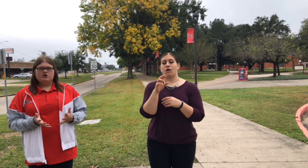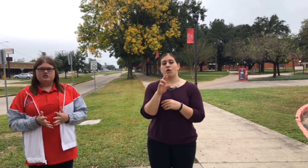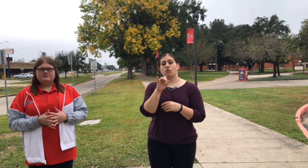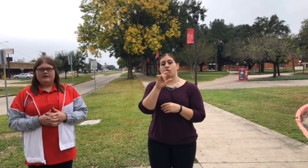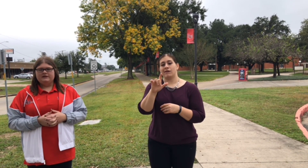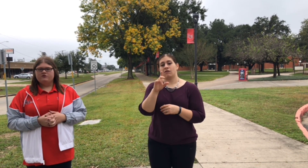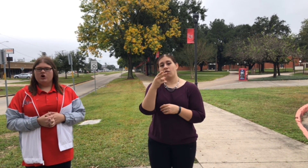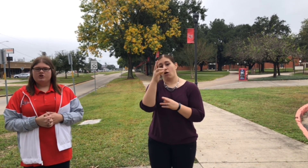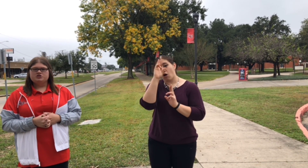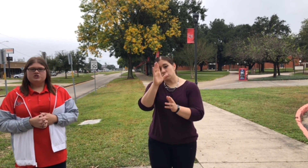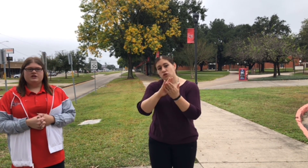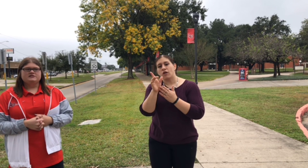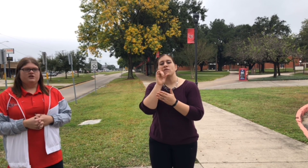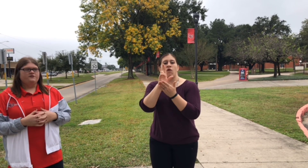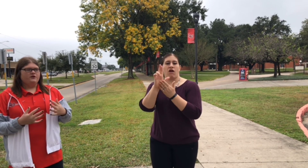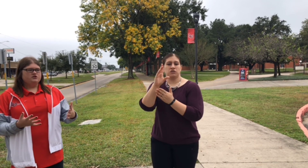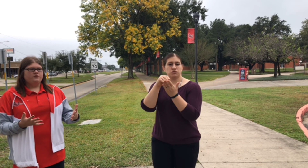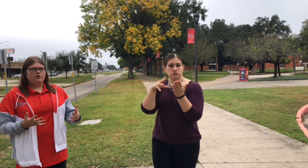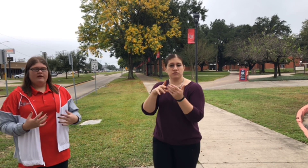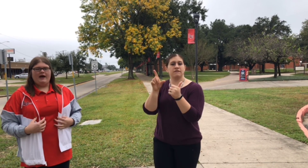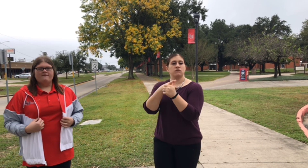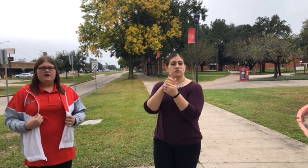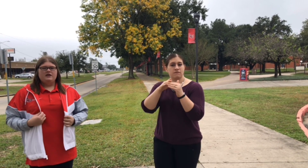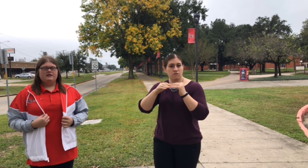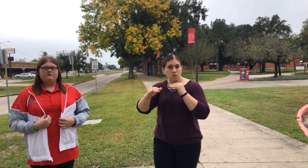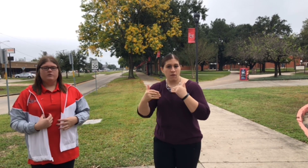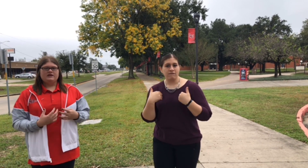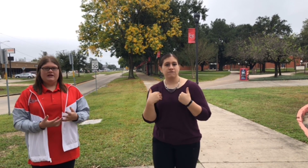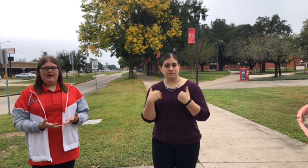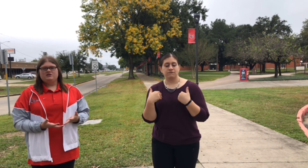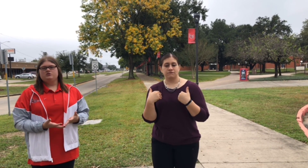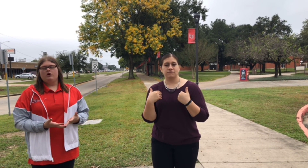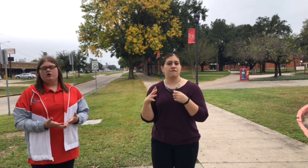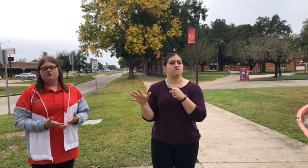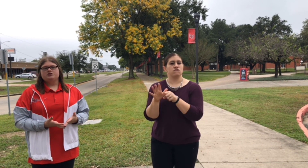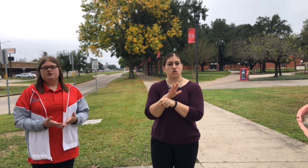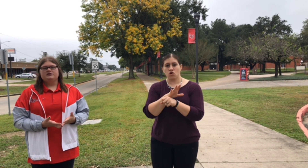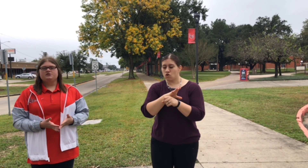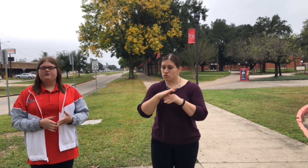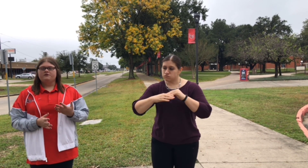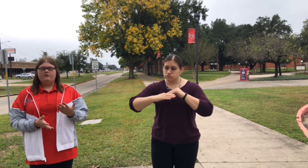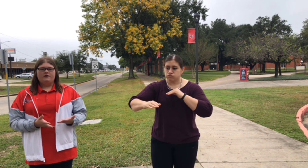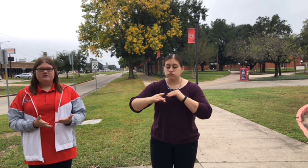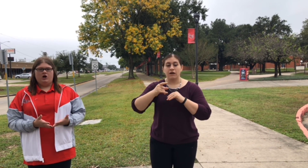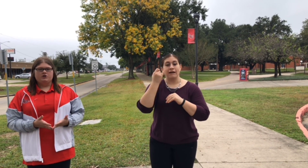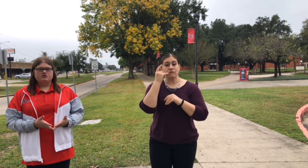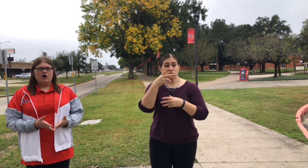College is mainly for our honor students. On the first floor we have the floor dedicated to our honors students so if you're involved in the Honors College